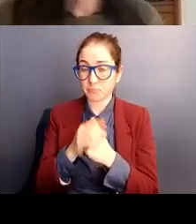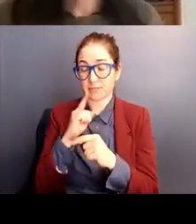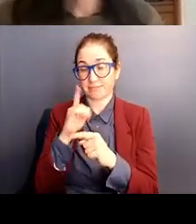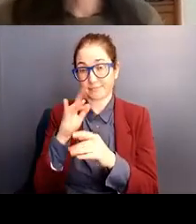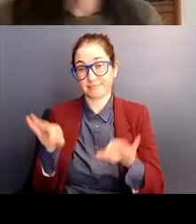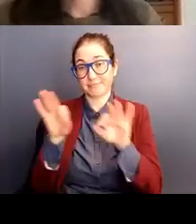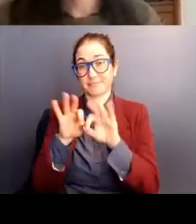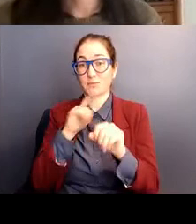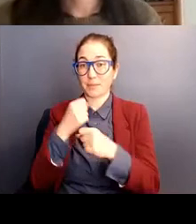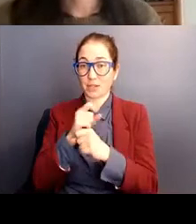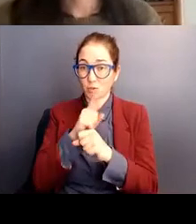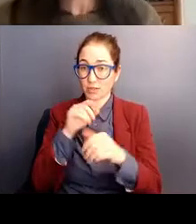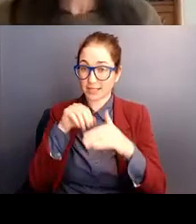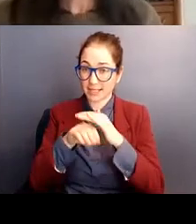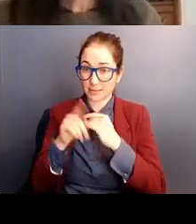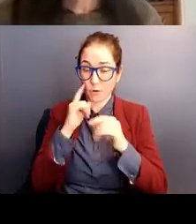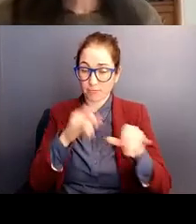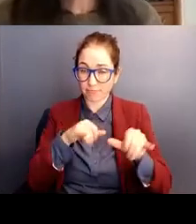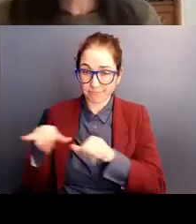make sure that it's accessible to everyone. Prioritize and think